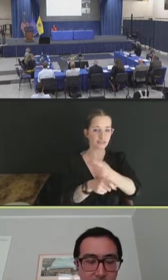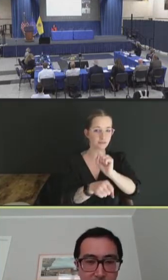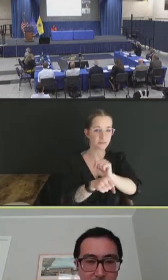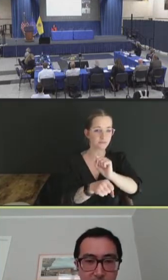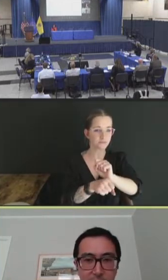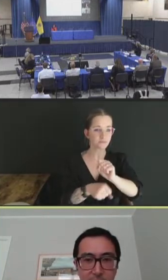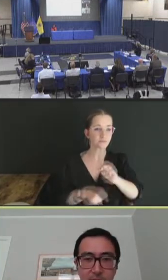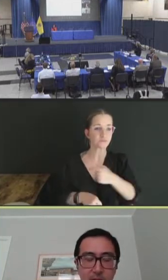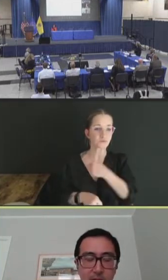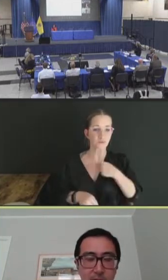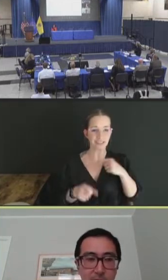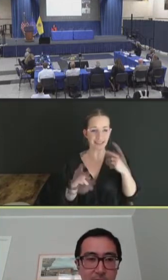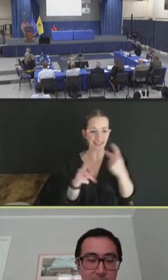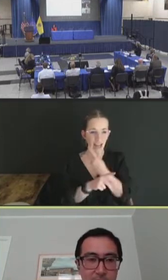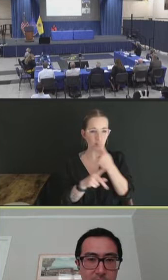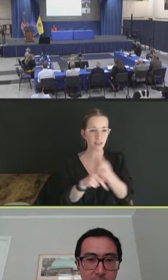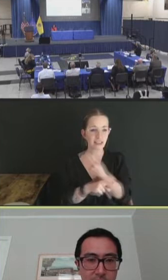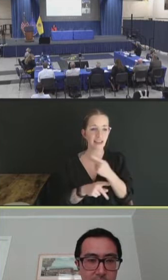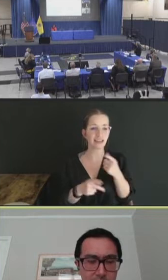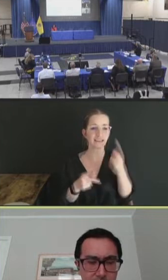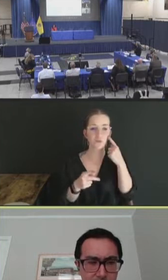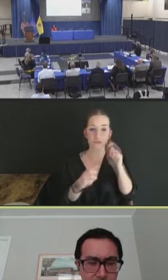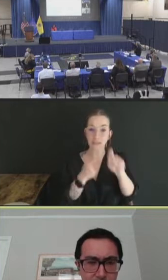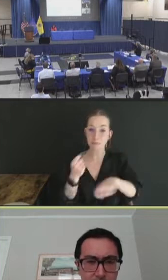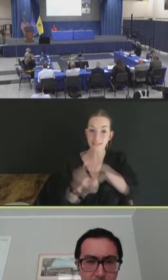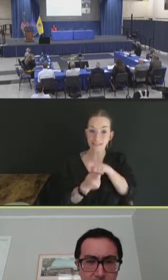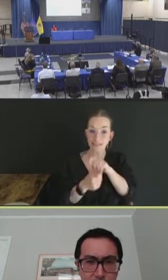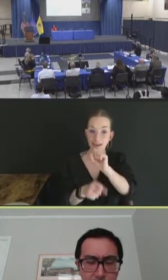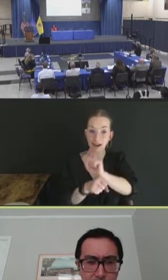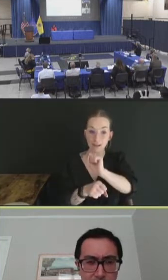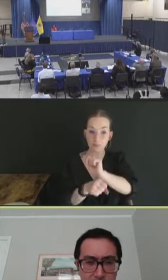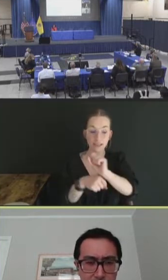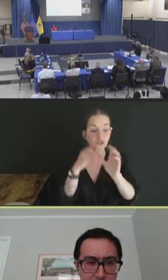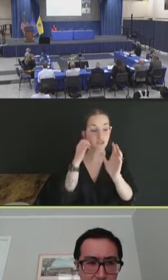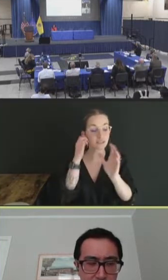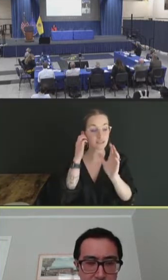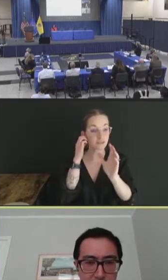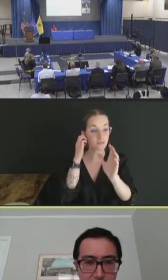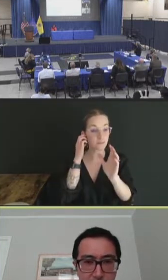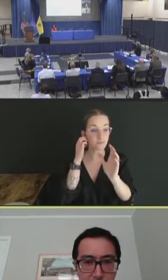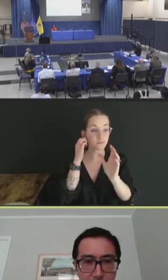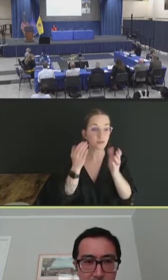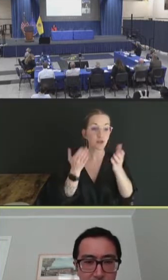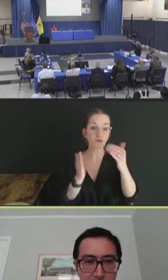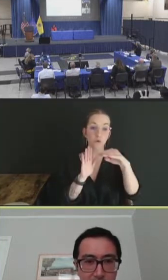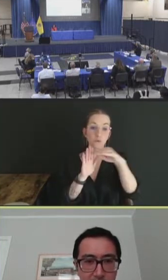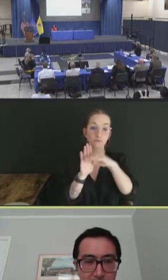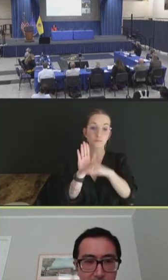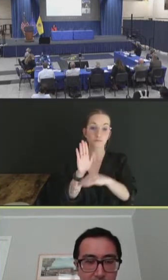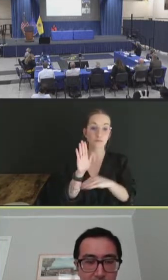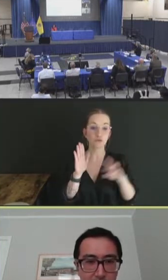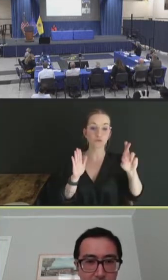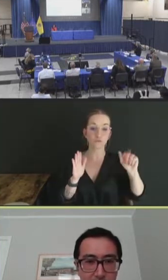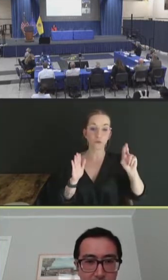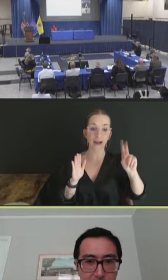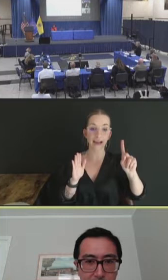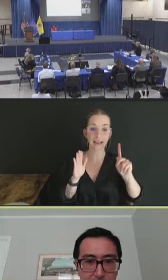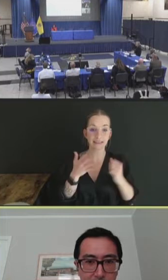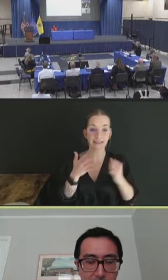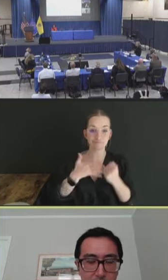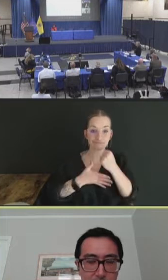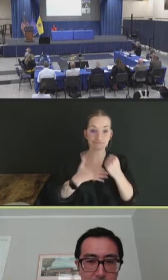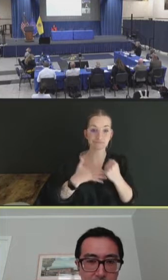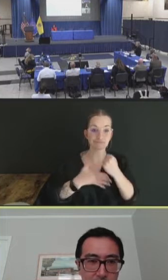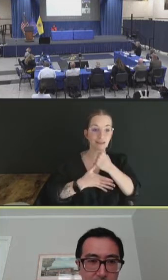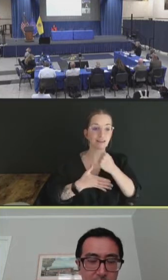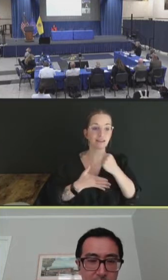various specific occupations. And this list here is ranked by our relative measure of